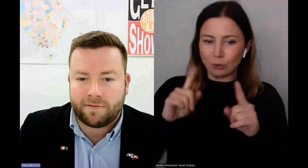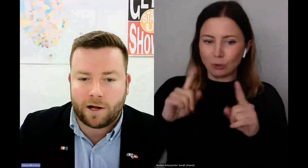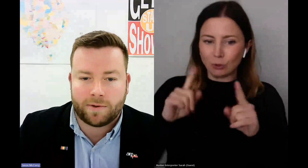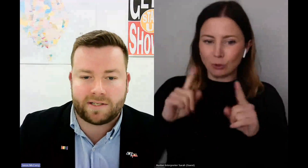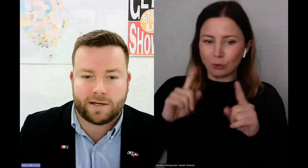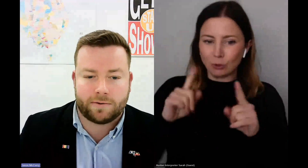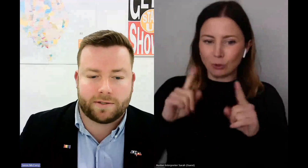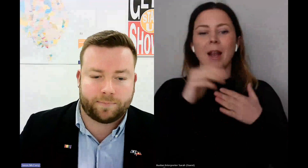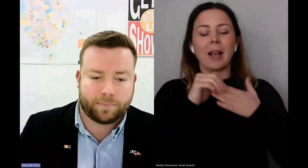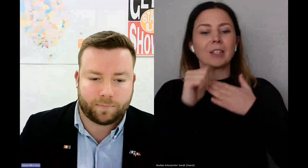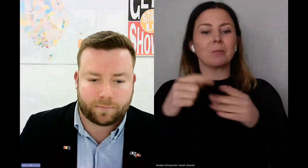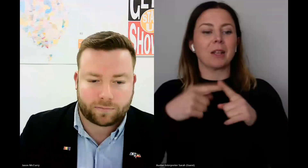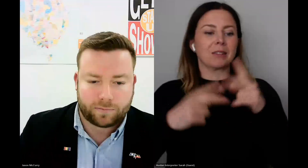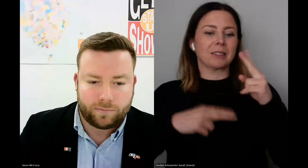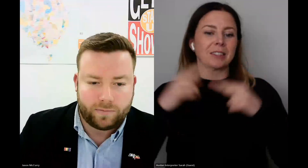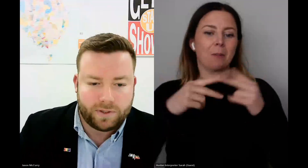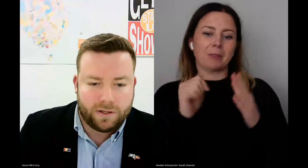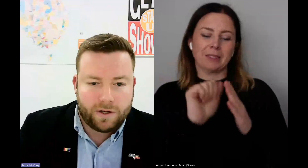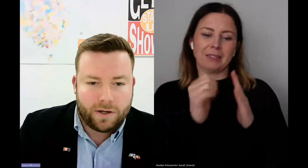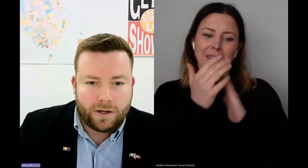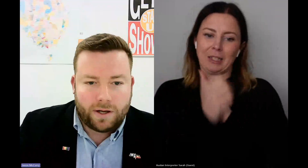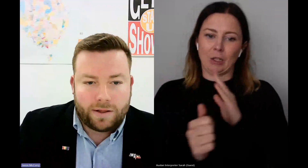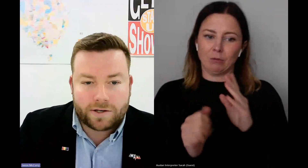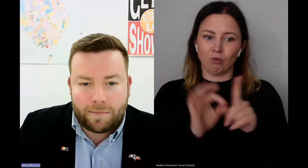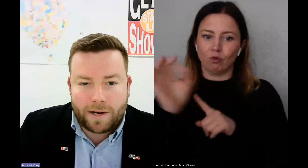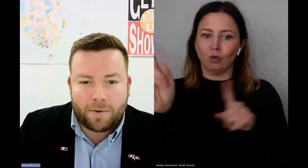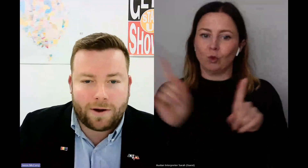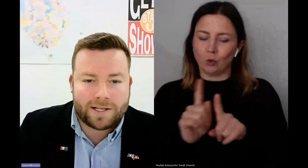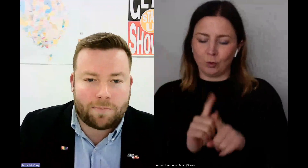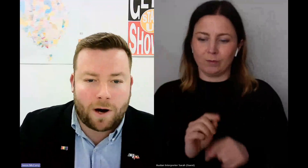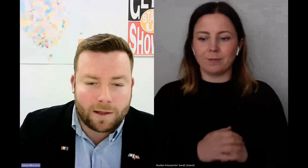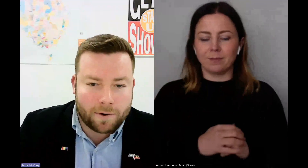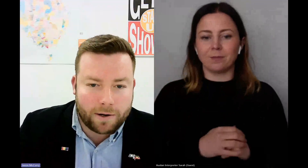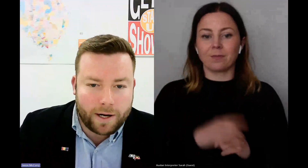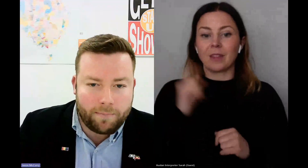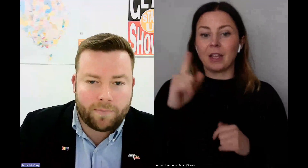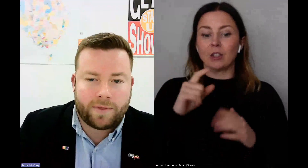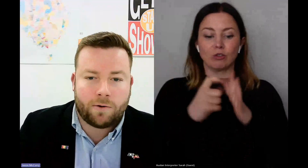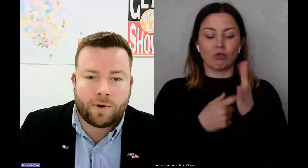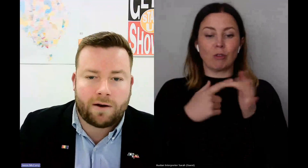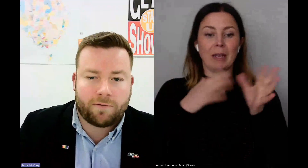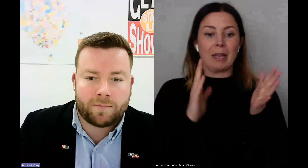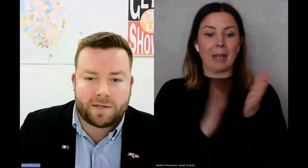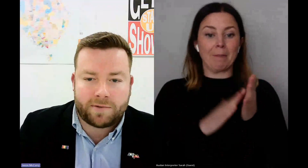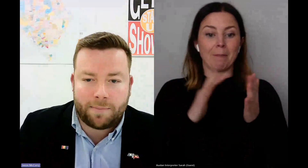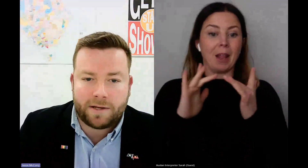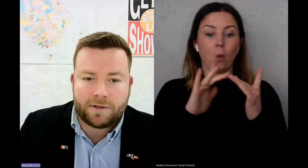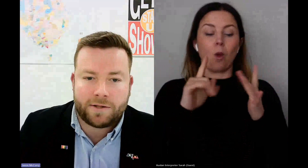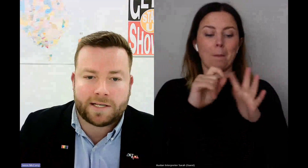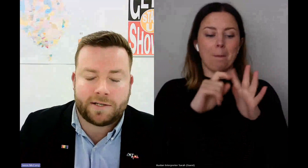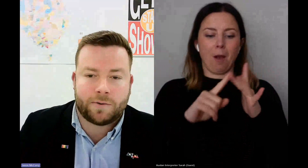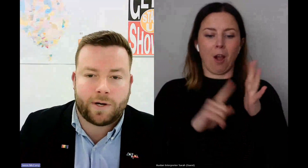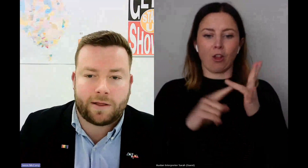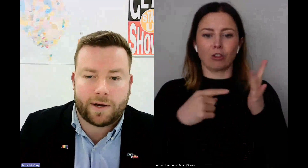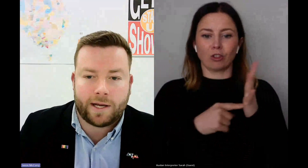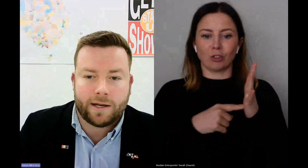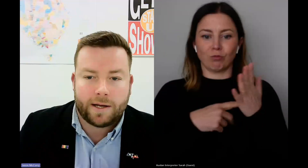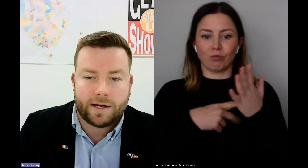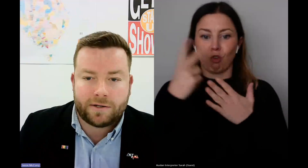and development skills. The DREAM Network is a pilot program that will run from September 2023